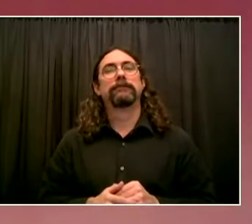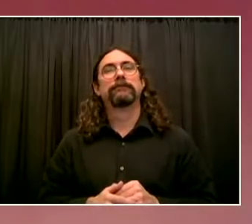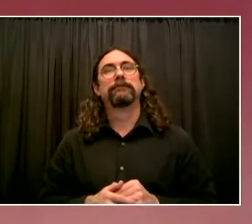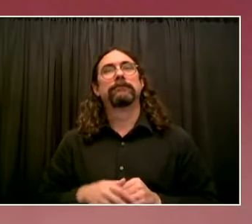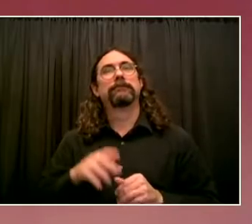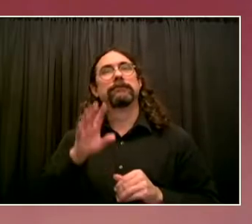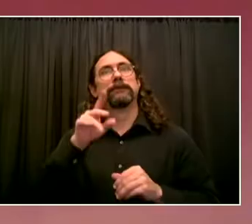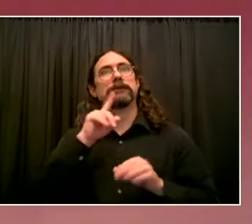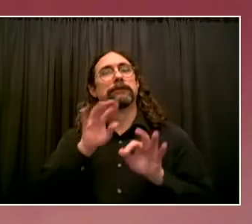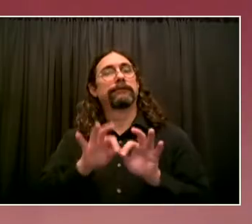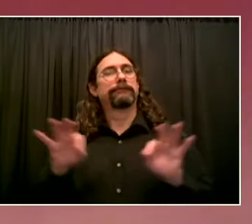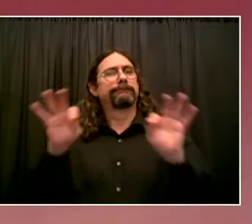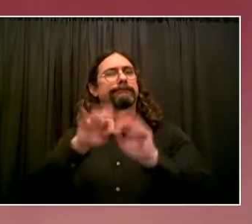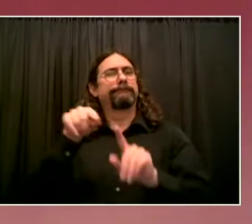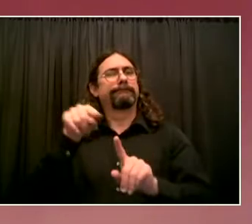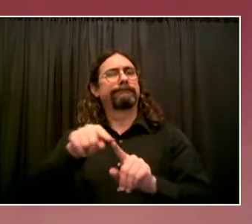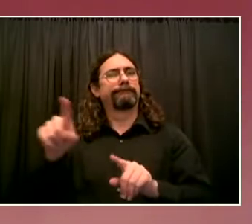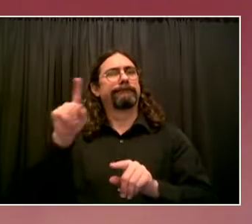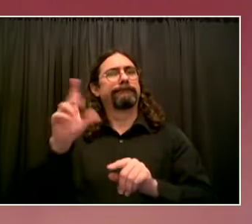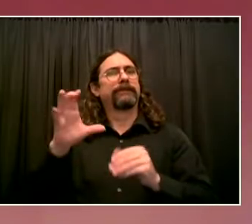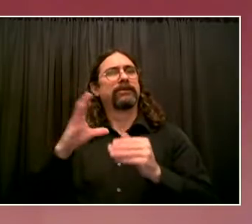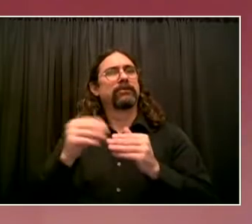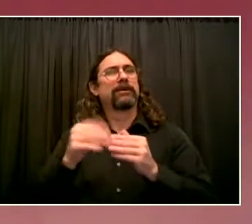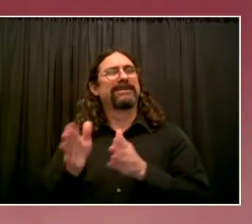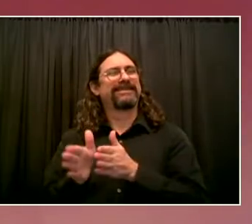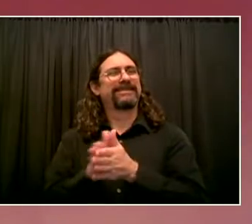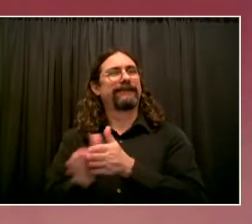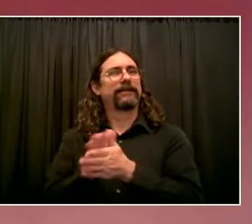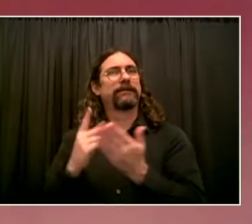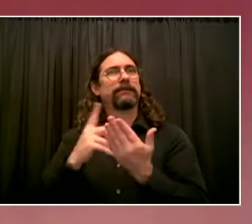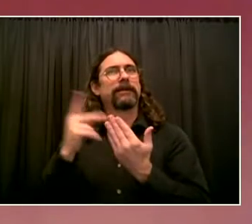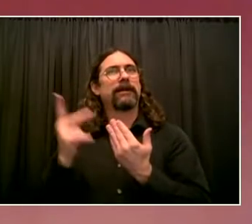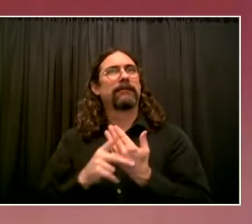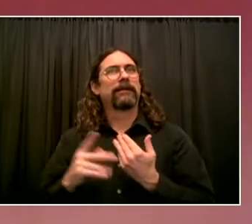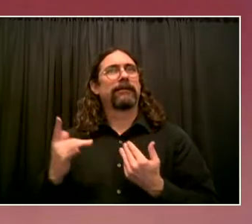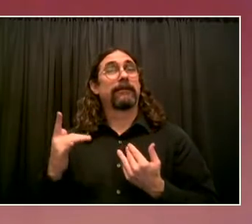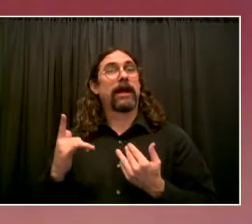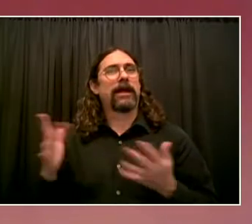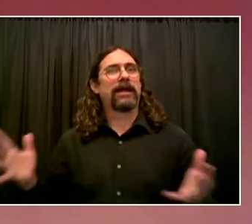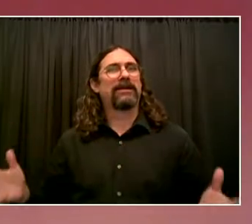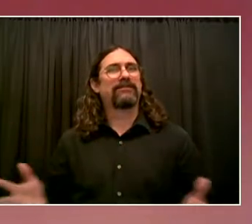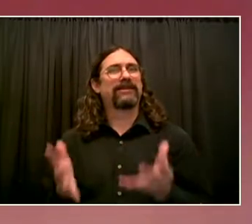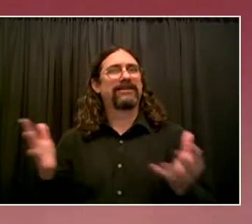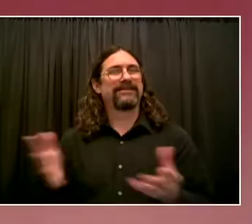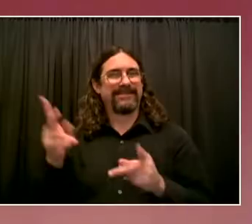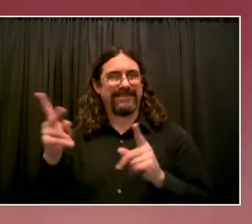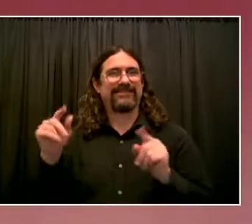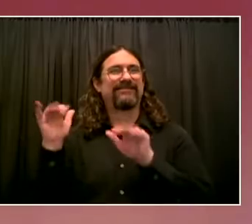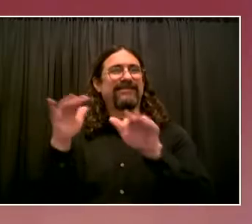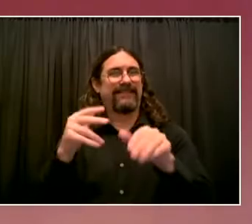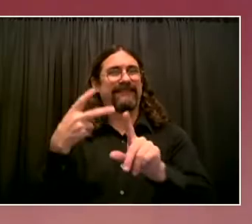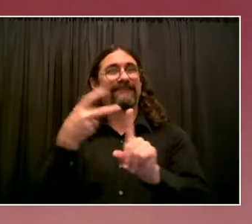THANK YOU SO MUCH FOR THE QUESTION. THIS IS REALLY IMPORTANT.